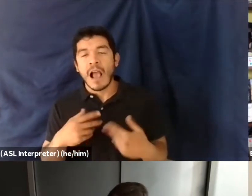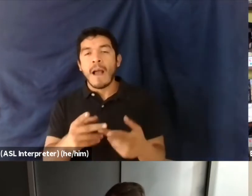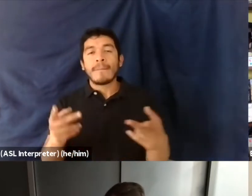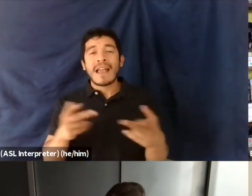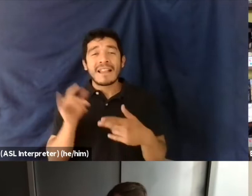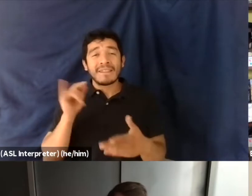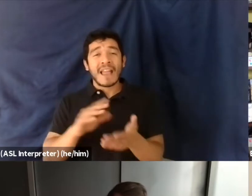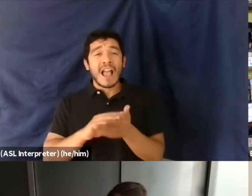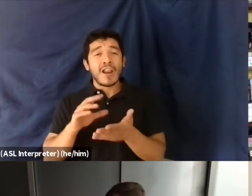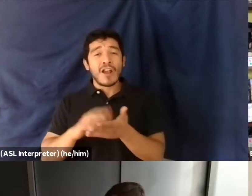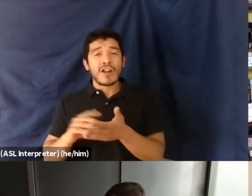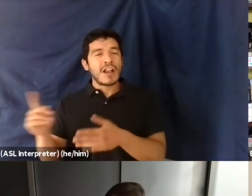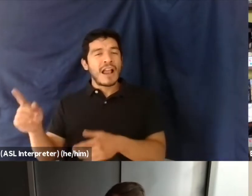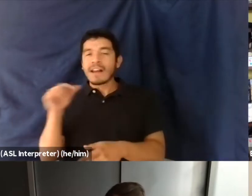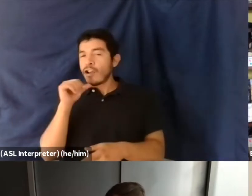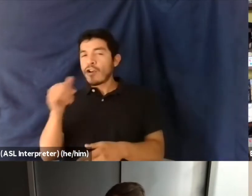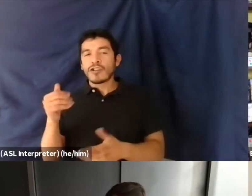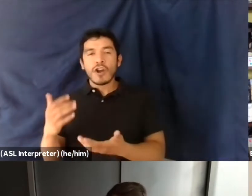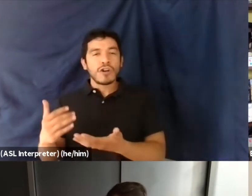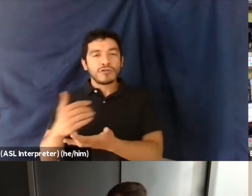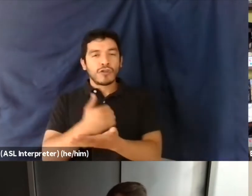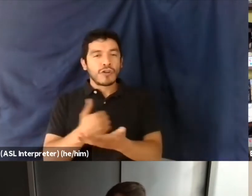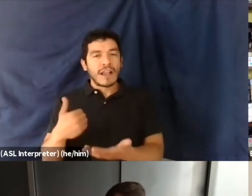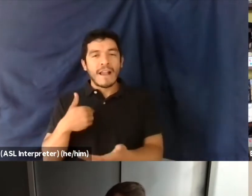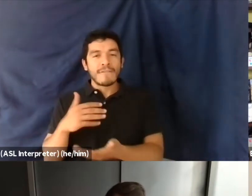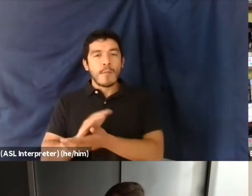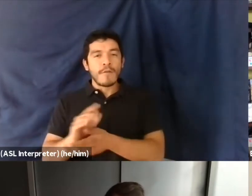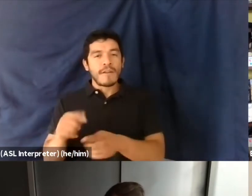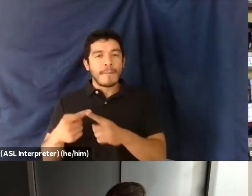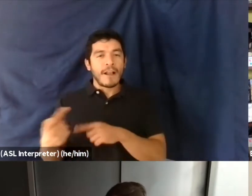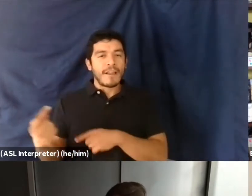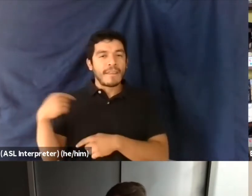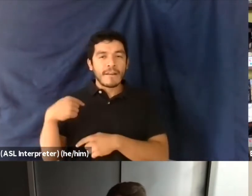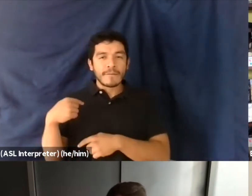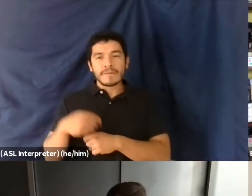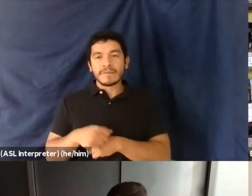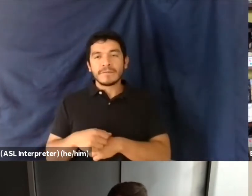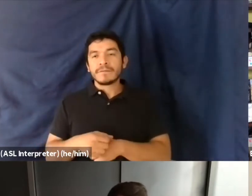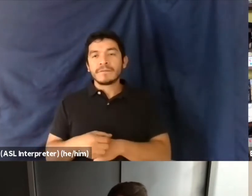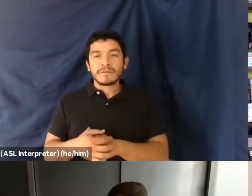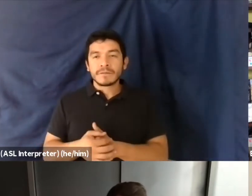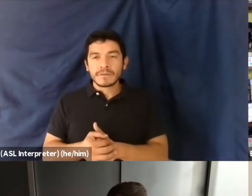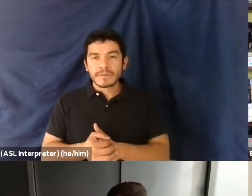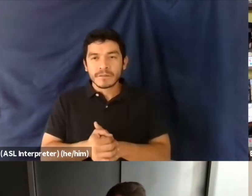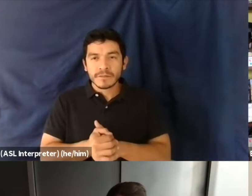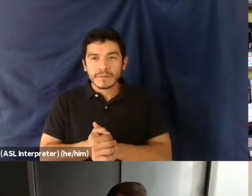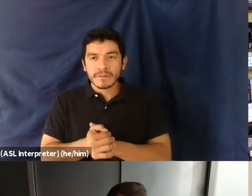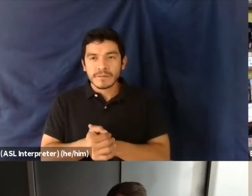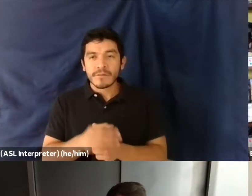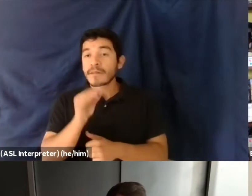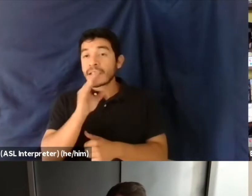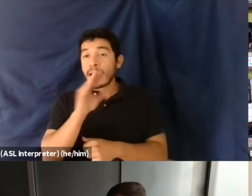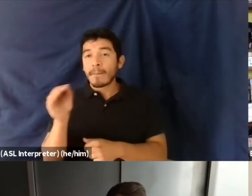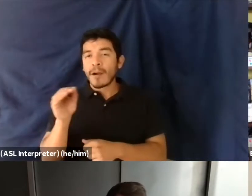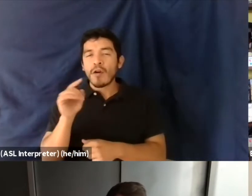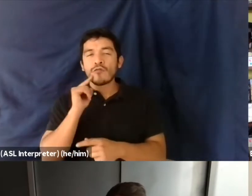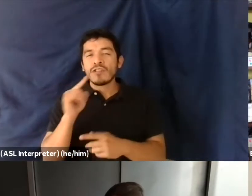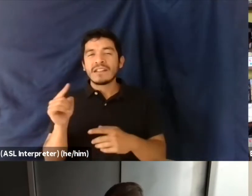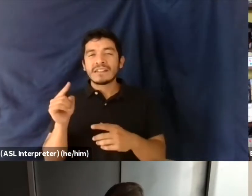you know, don't deserve to have these films played in, you know, very bespoke ways that kind of speak to them, you know, uniquely.